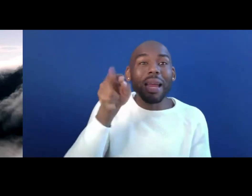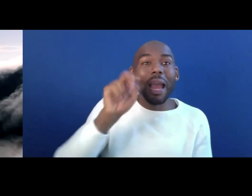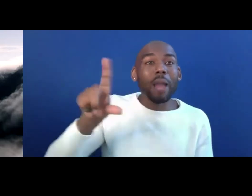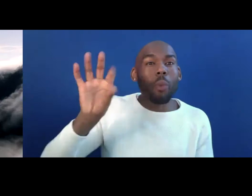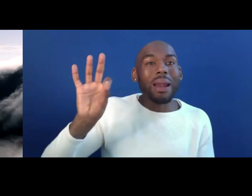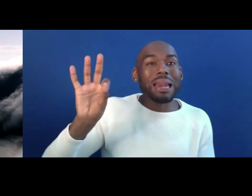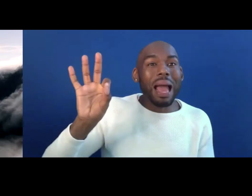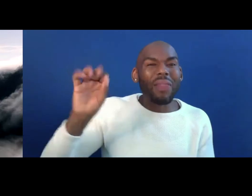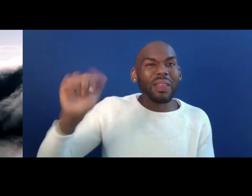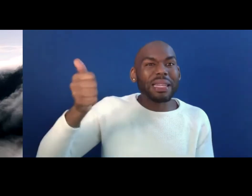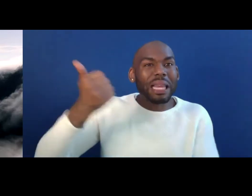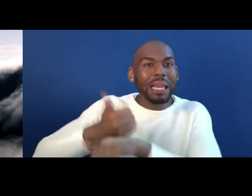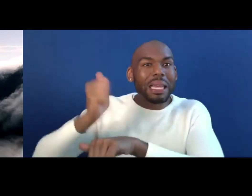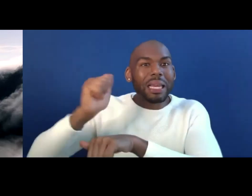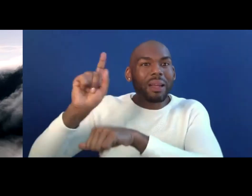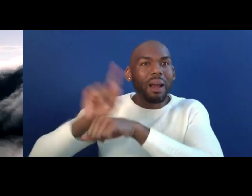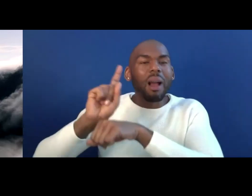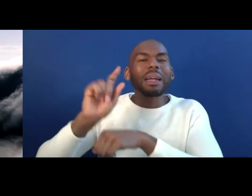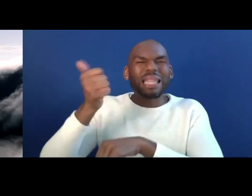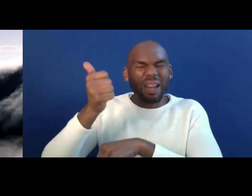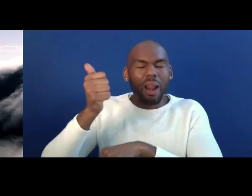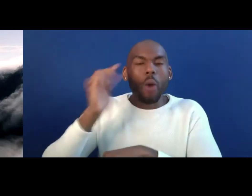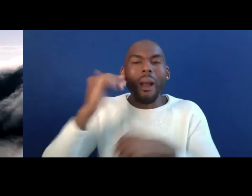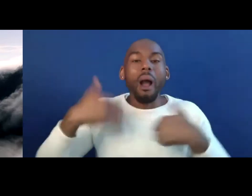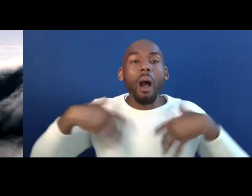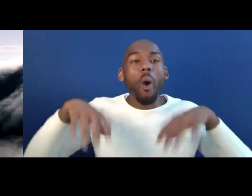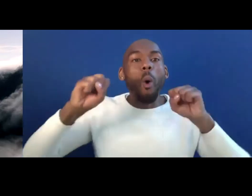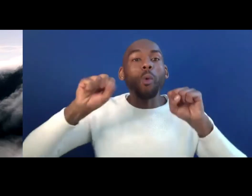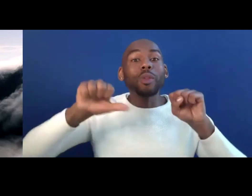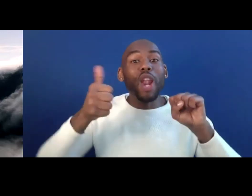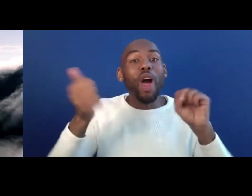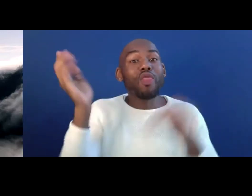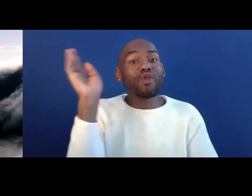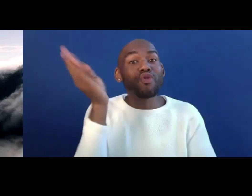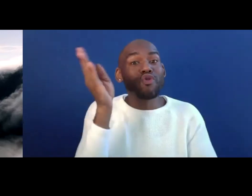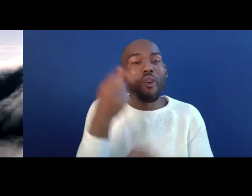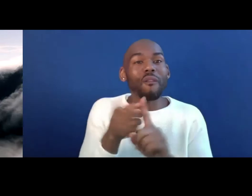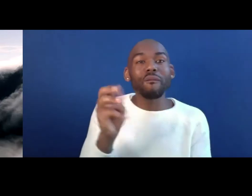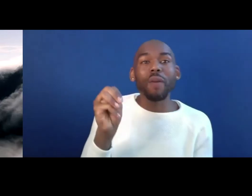we will be hosting another exciting talk this time from professor Martin Haspelmath from the Max